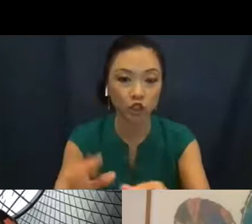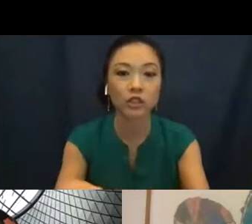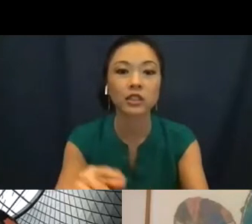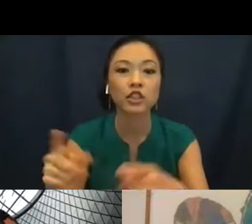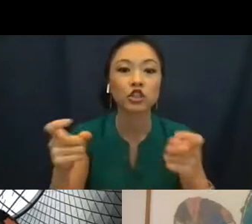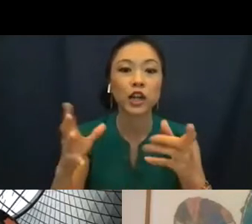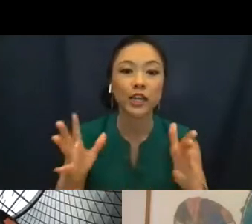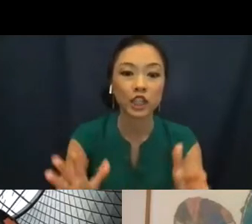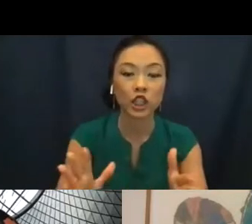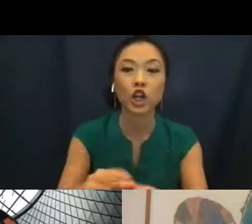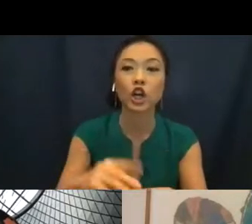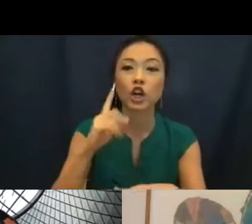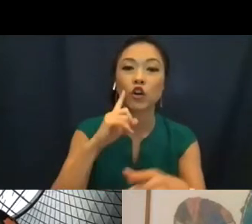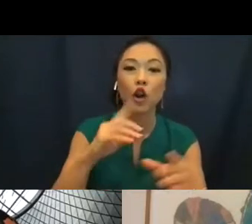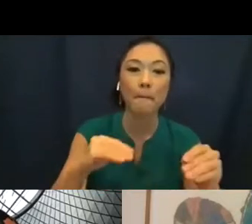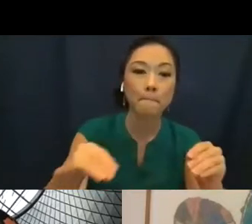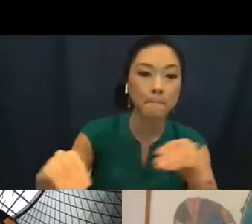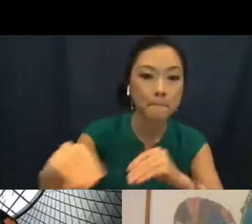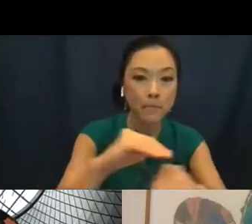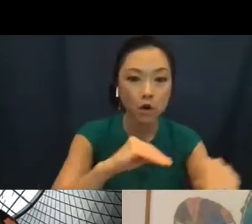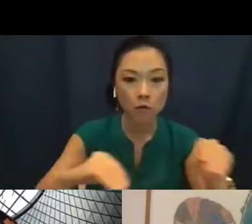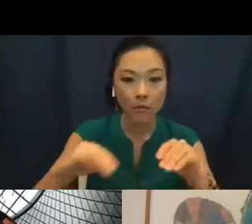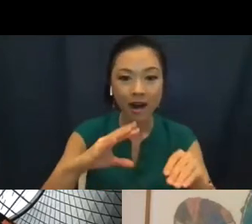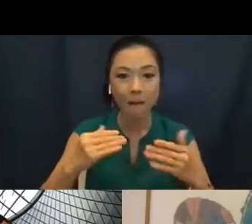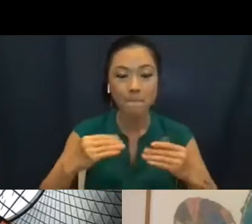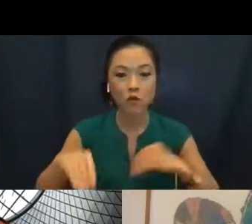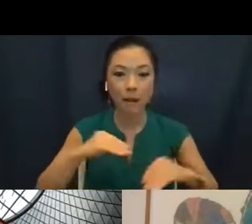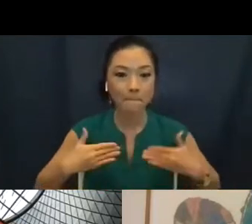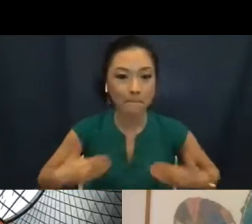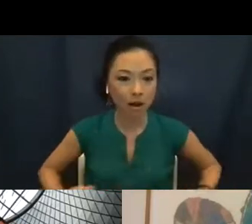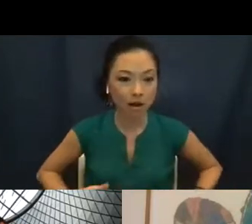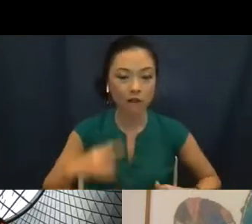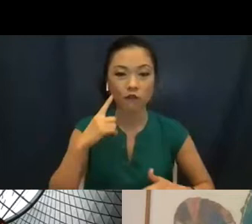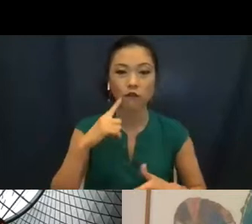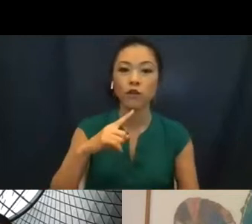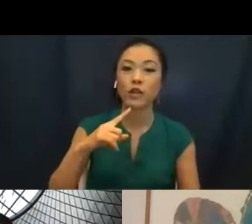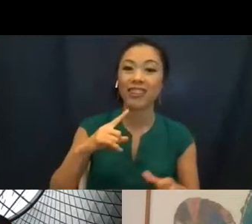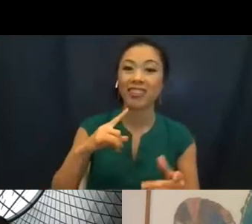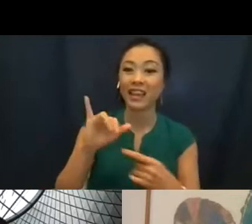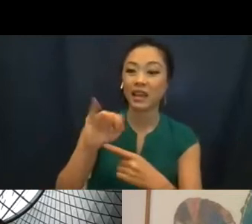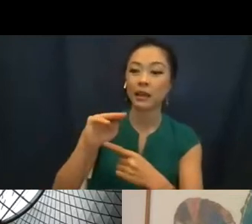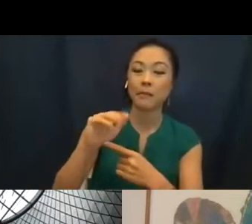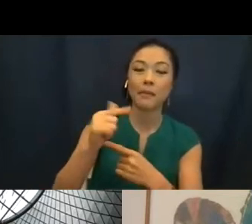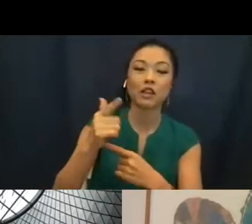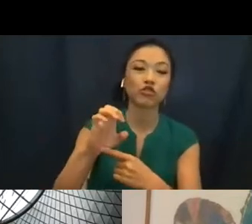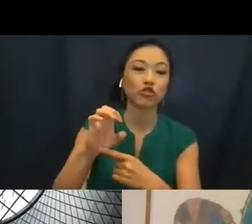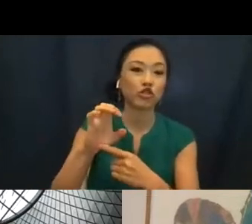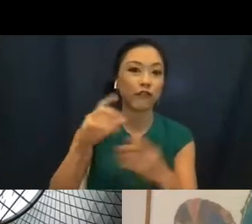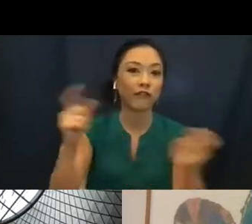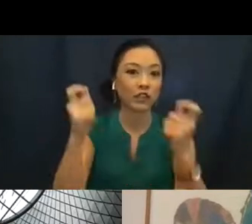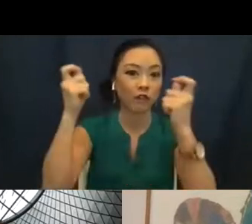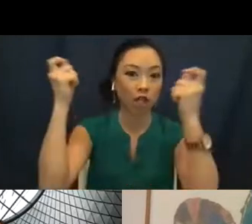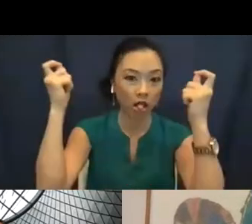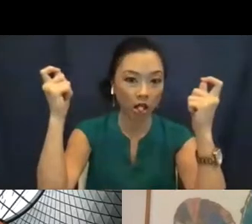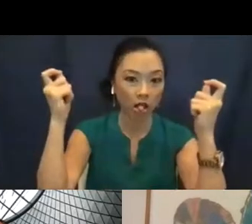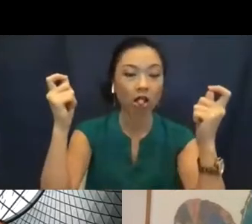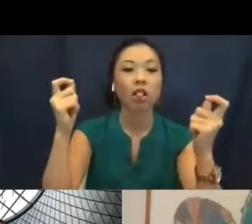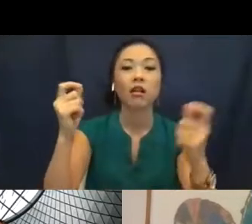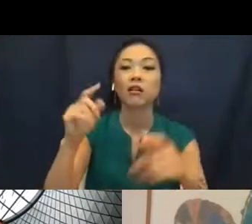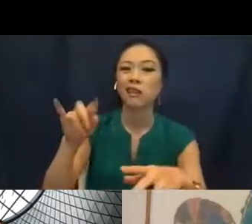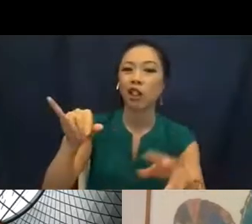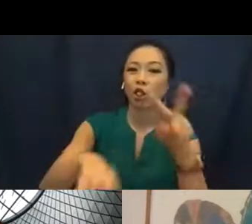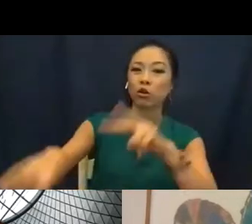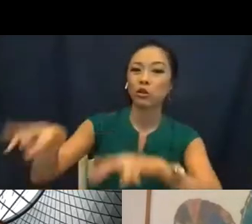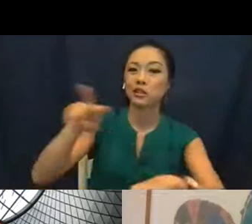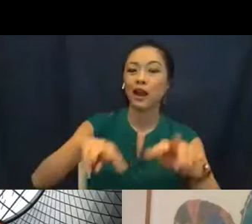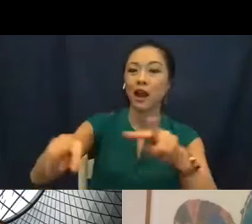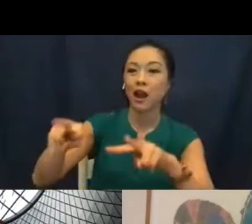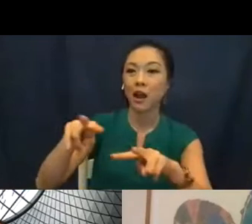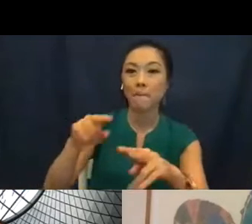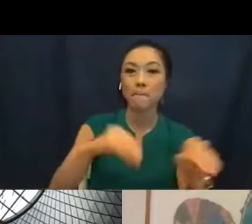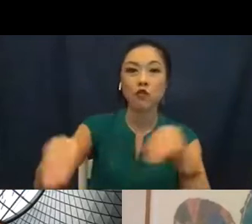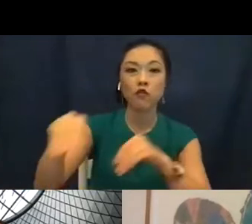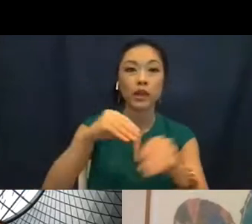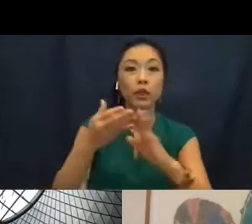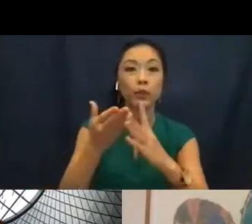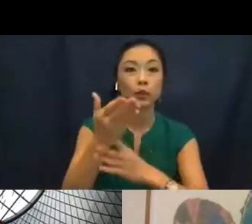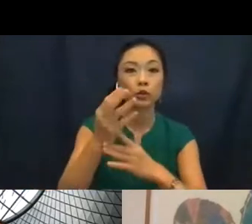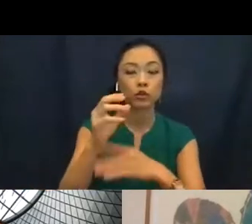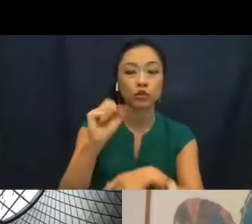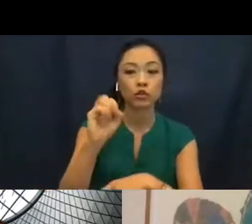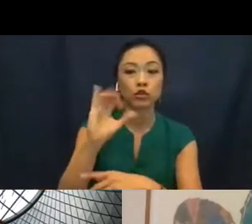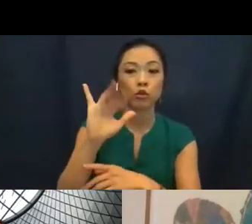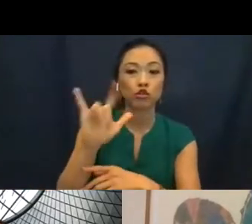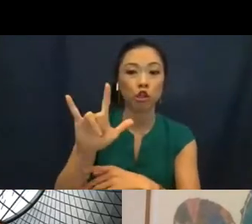and curator for the Moving Body/Movingn Image Festival, the screen festival that looks looks at movement through a social justice lens. We did go digital,